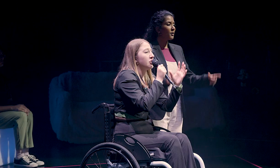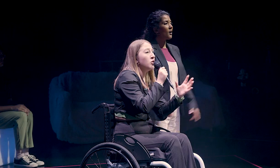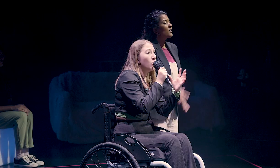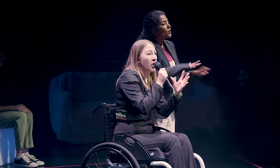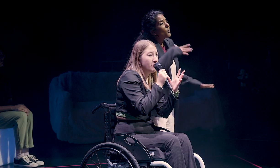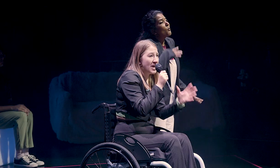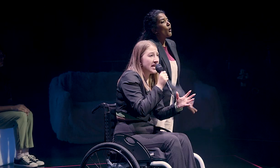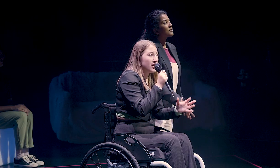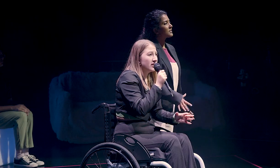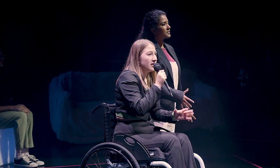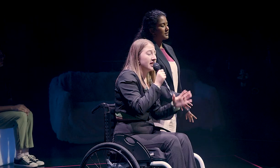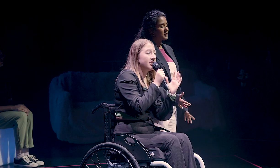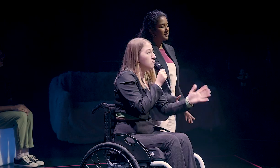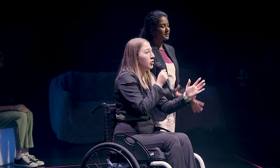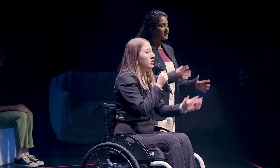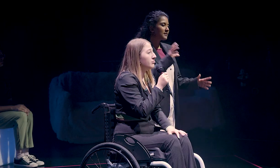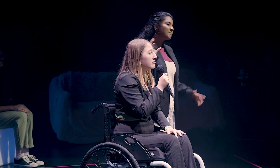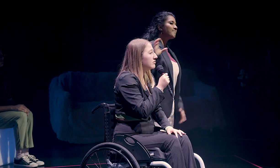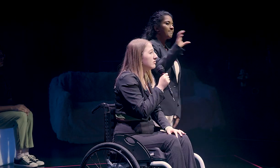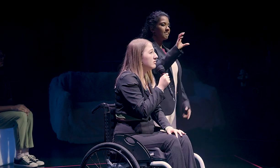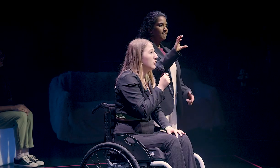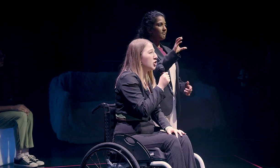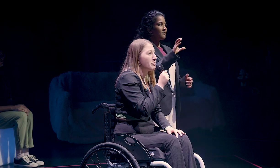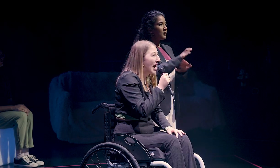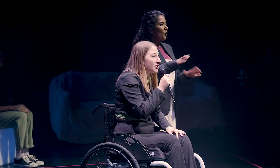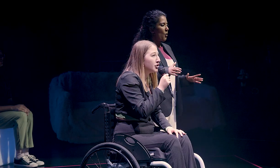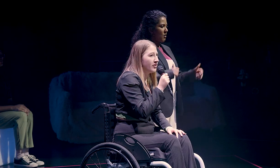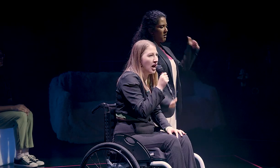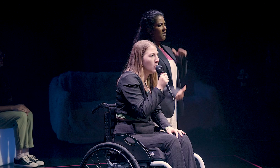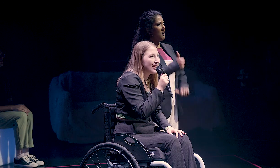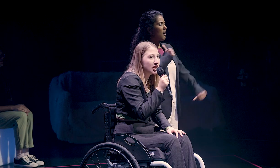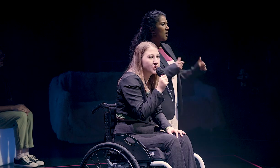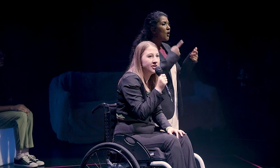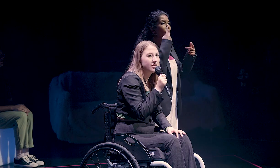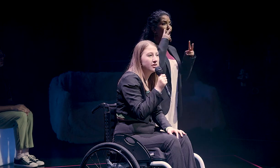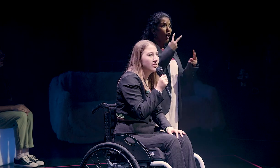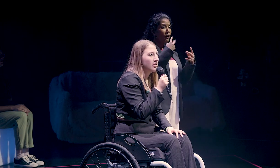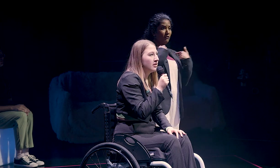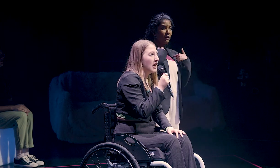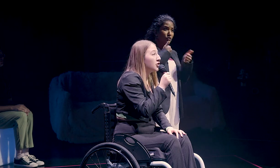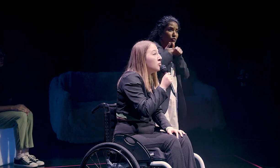I don't want to be your symbol or your badge of how well you're doing. I don't